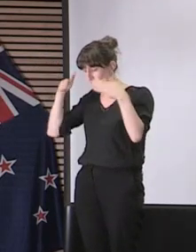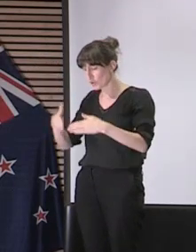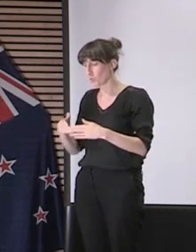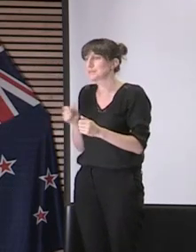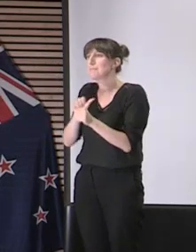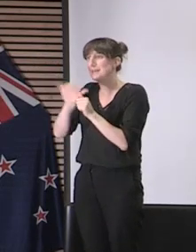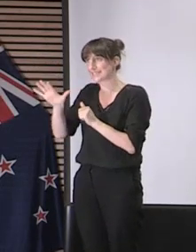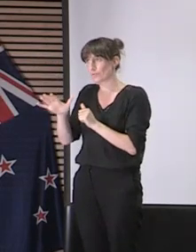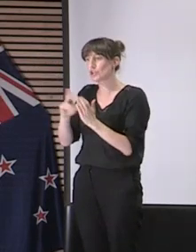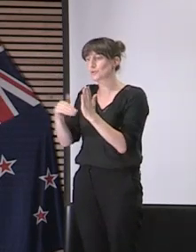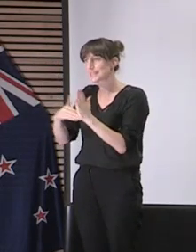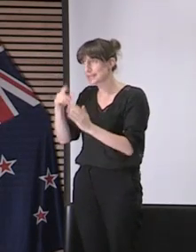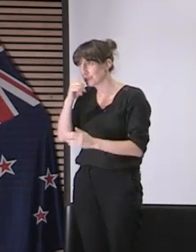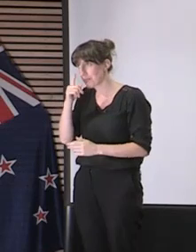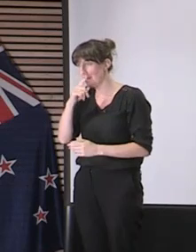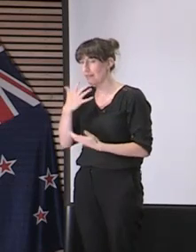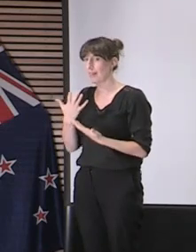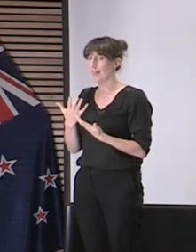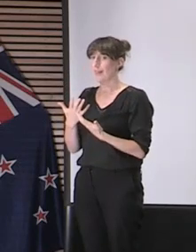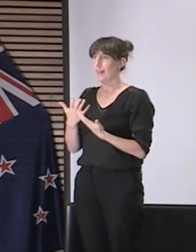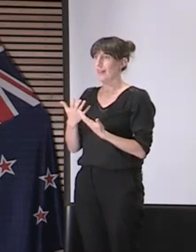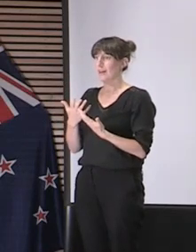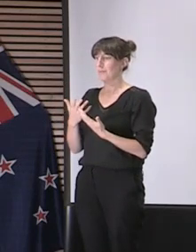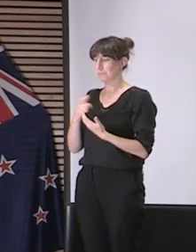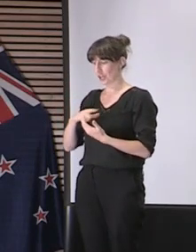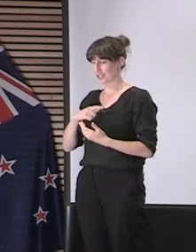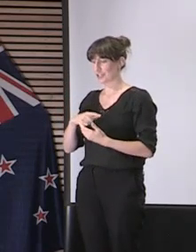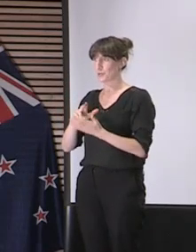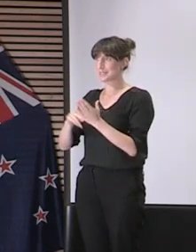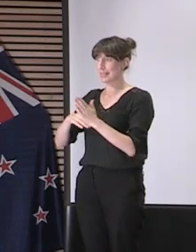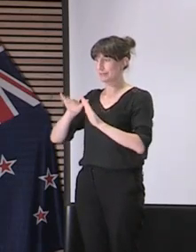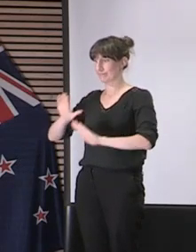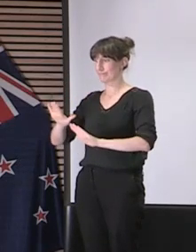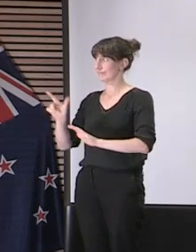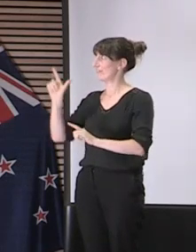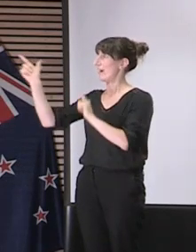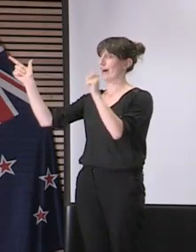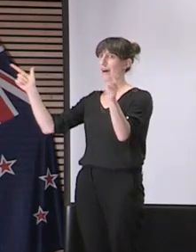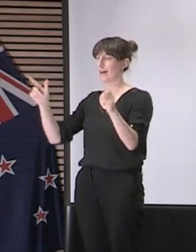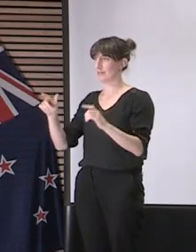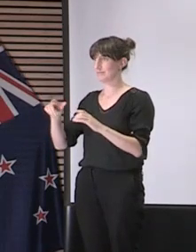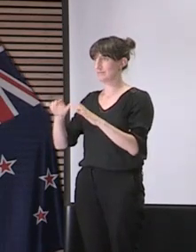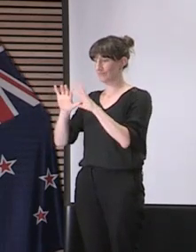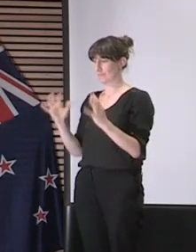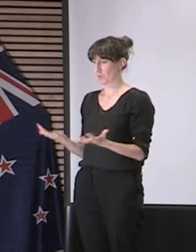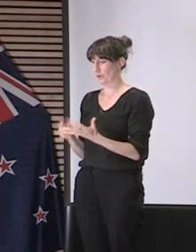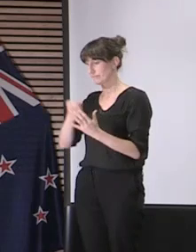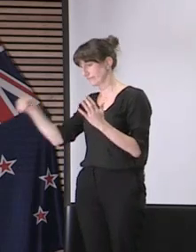right for New Zealand, for New Zealand's population, for New Zealand's geographic